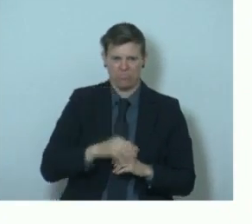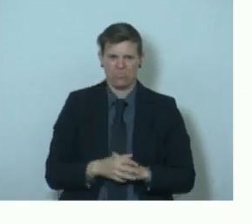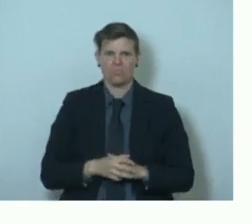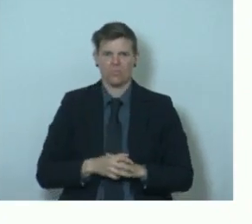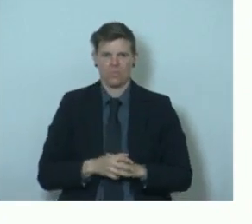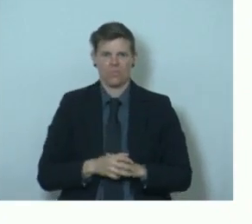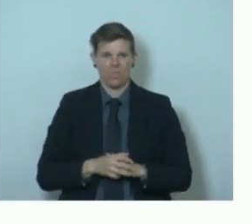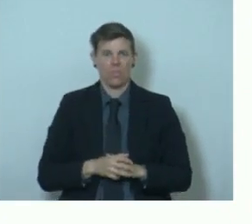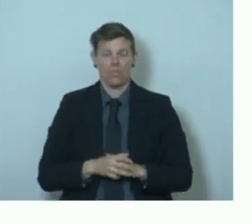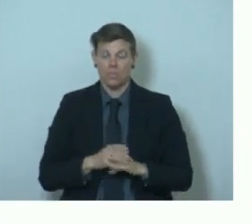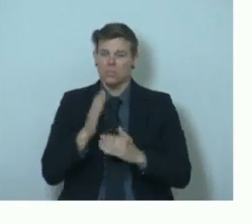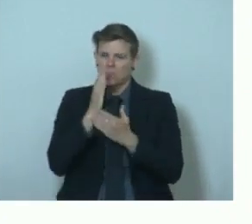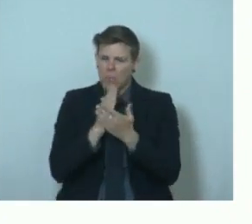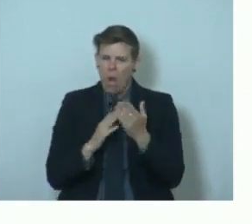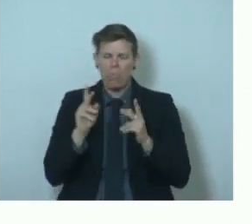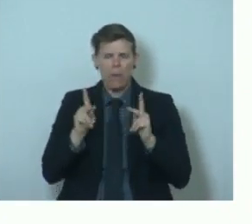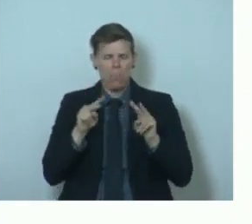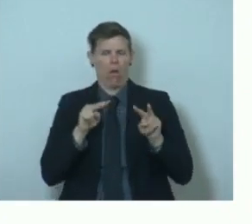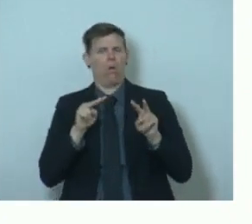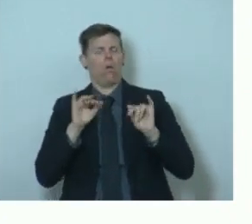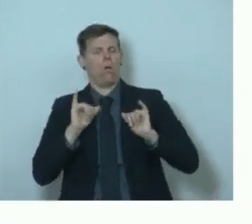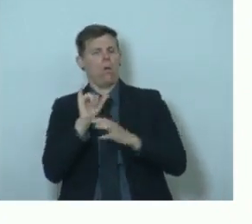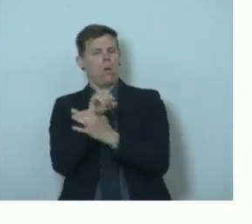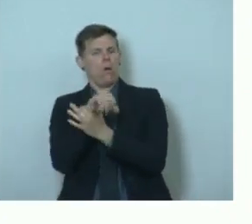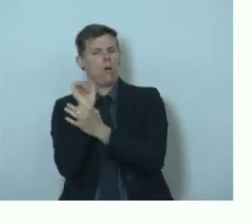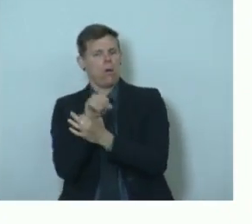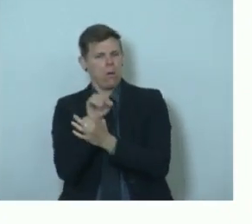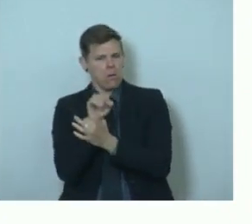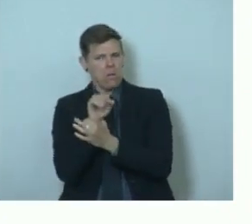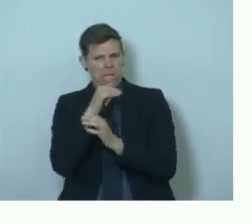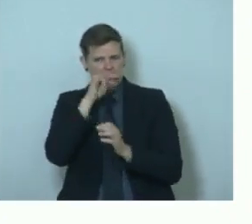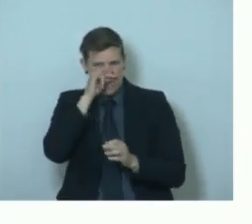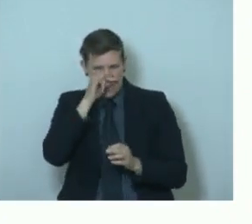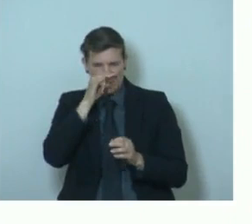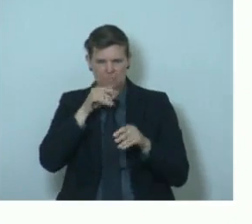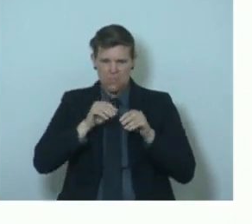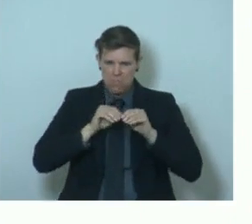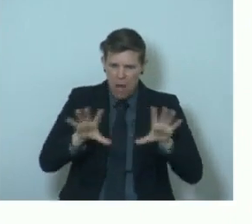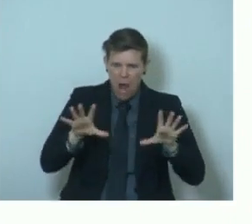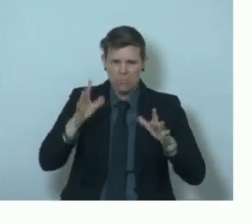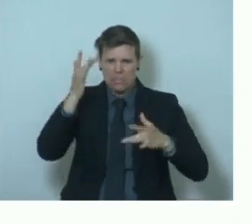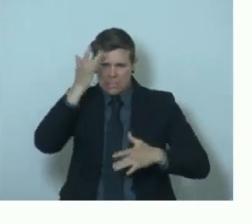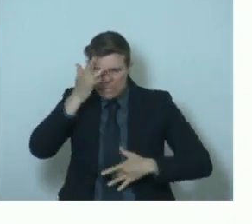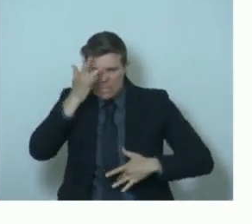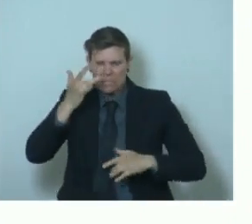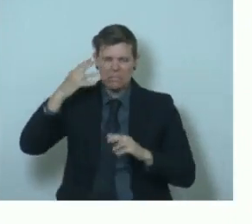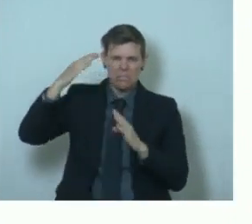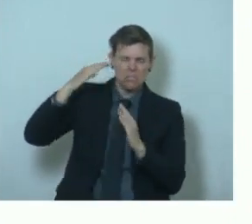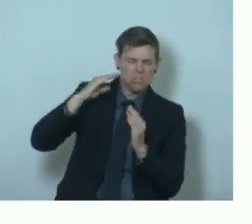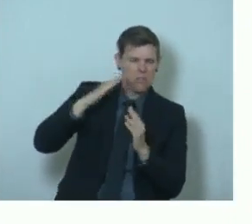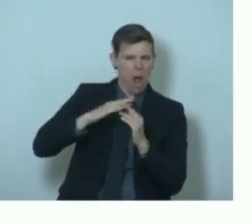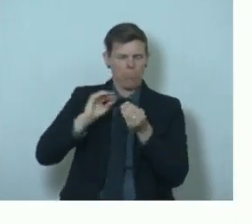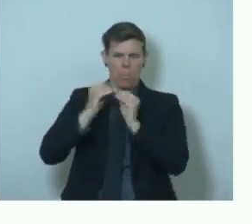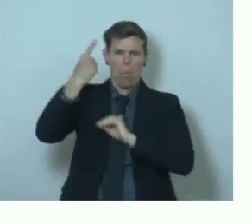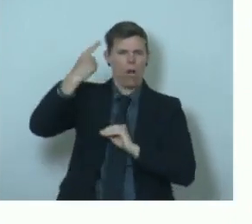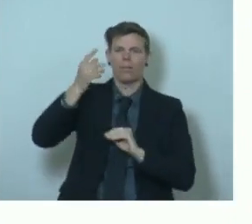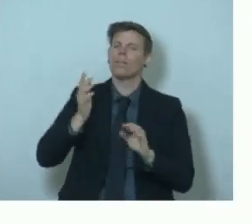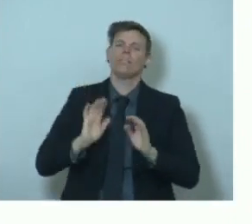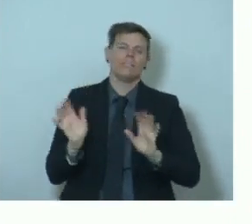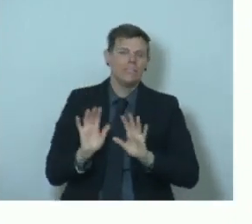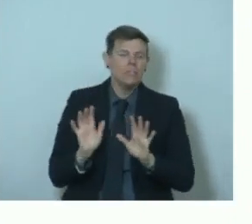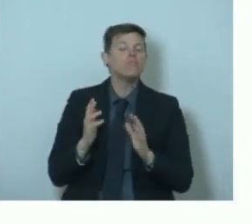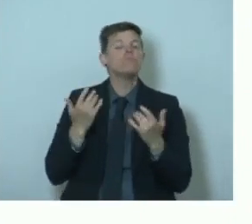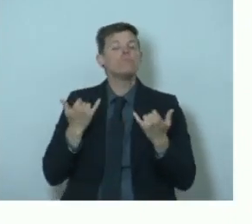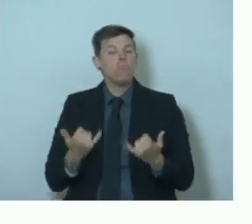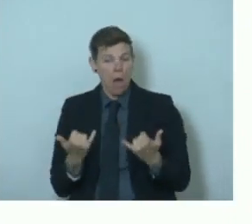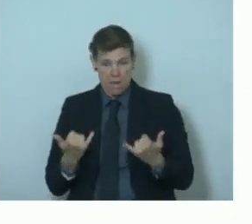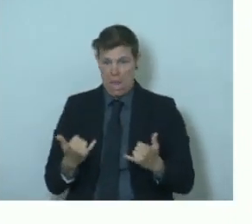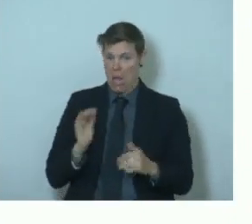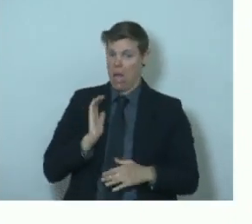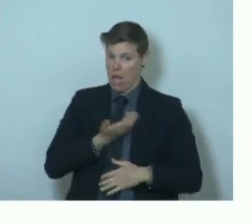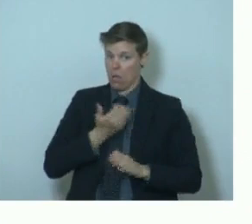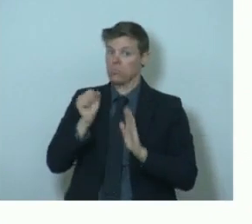SOME FOLKS TOOK AWAY AND REPORTED THAT 12.7% OF ALL KIDS IN NEW MEXICO WERE INFECTED WITH COVID AND THAT IS NOT TRUE.